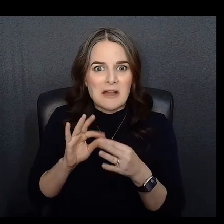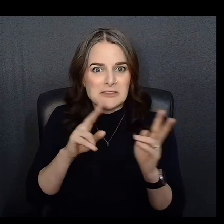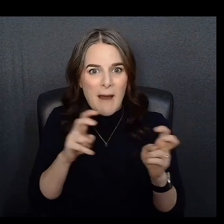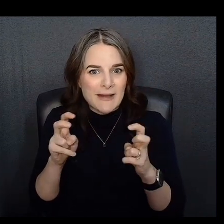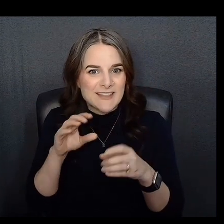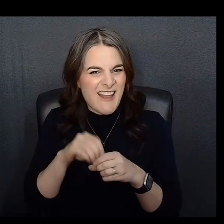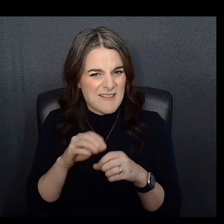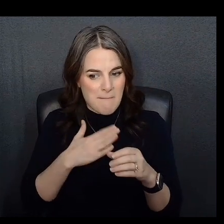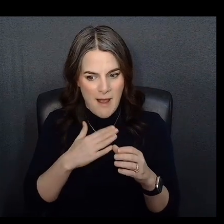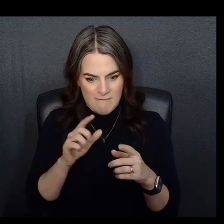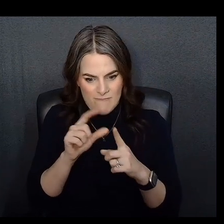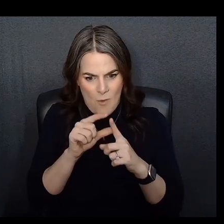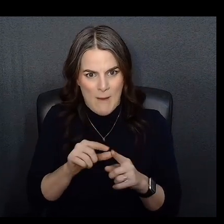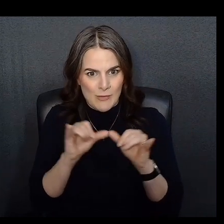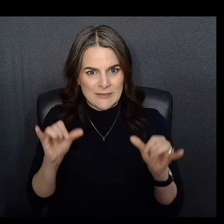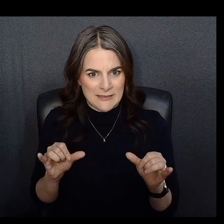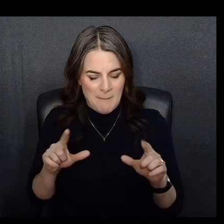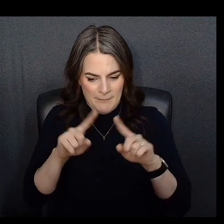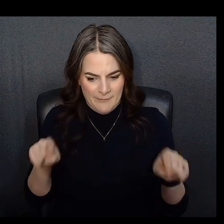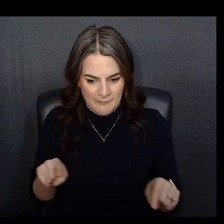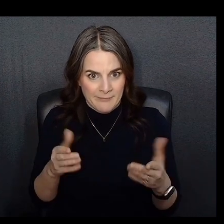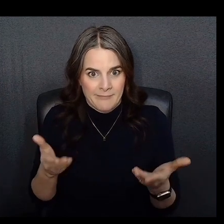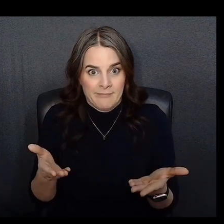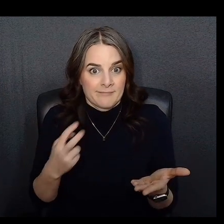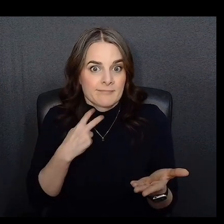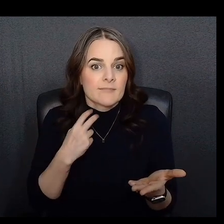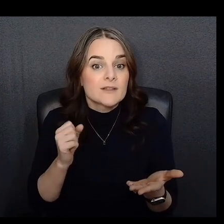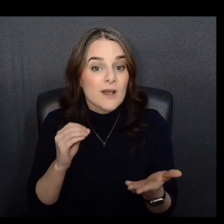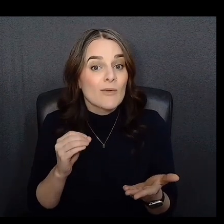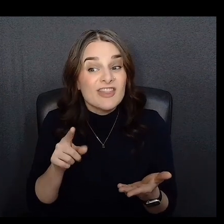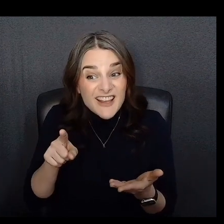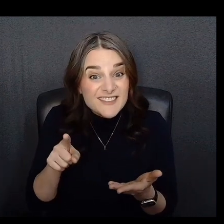Now, this statistic is from a 2006 study or it's 2006